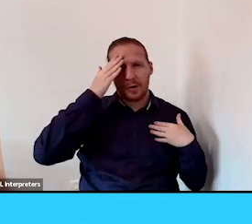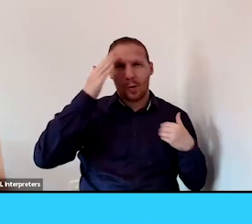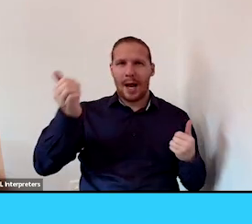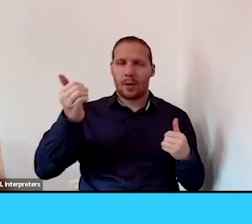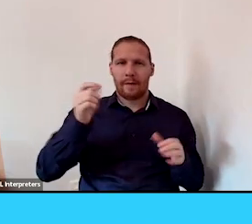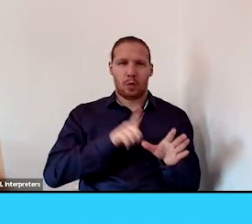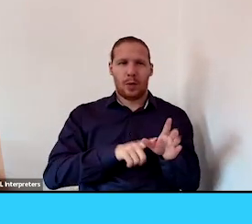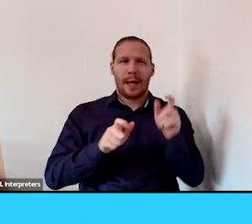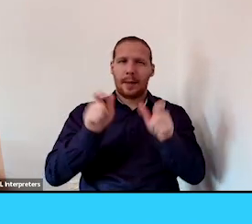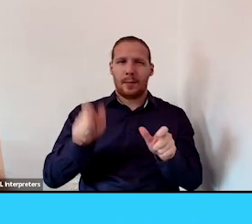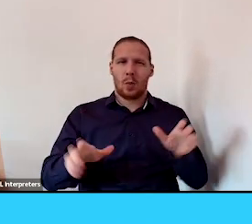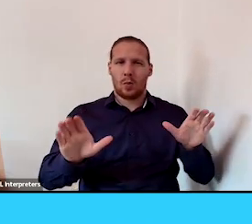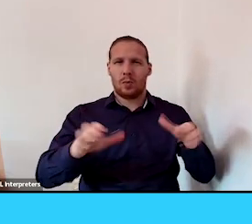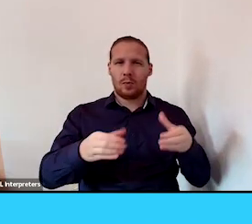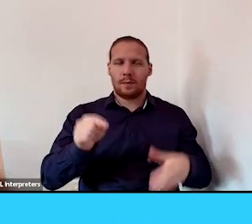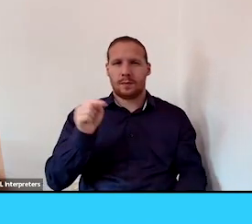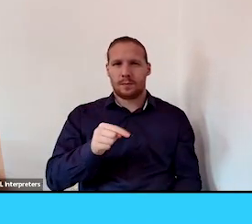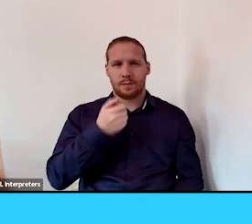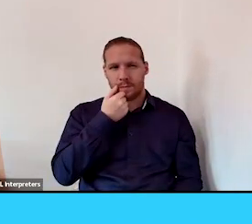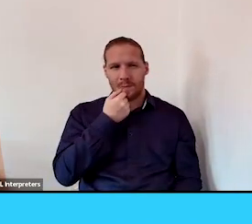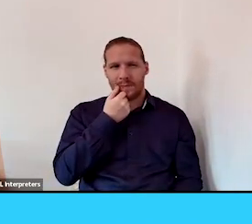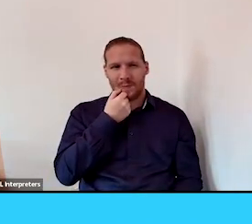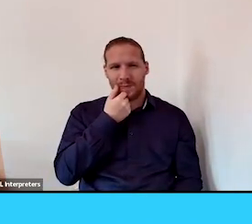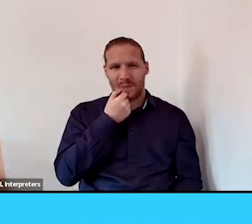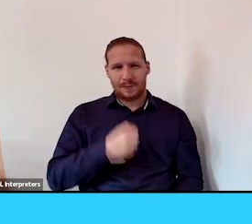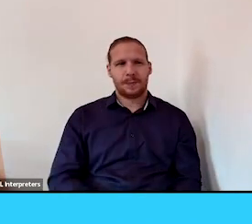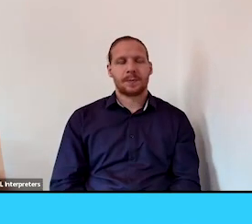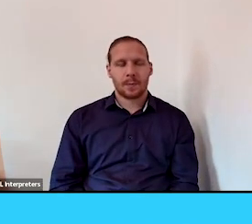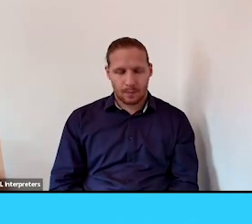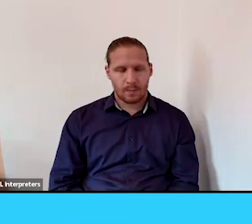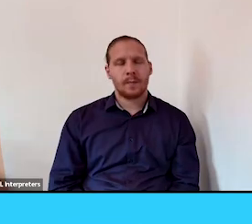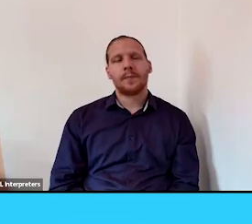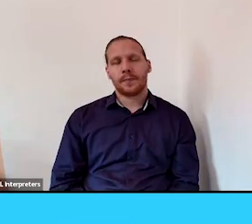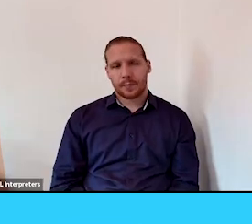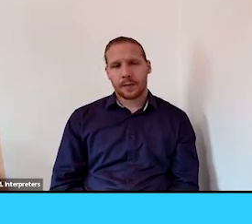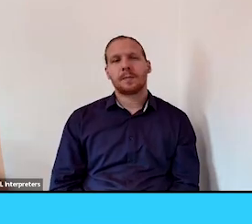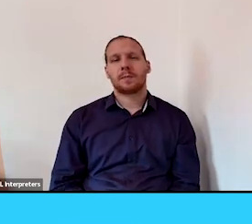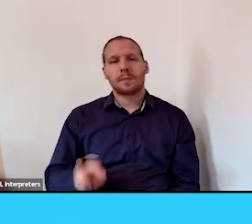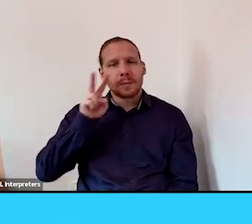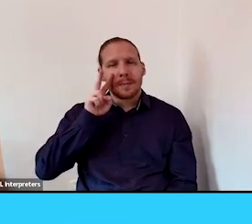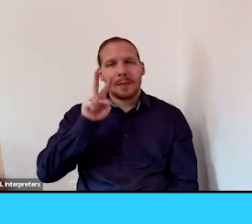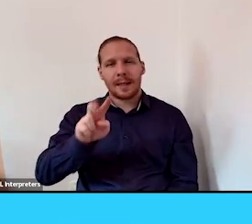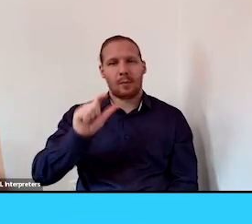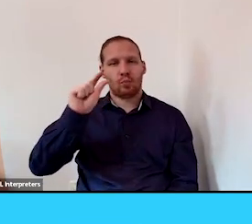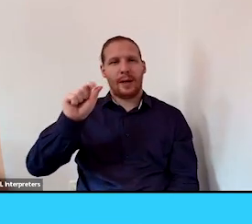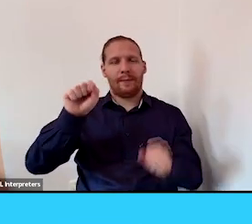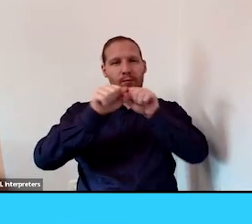Okay, so before we get into the results, I'm just presenting here a brief overview and breakdown of the young people who are involved with the mental health